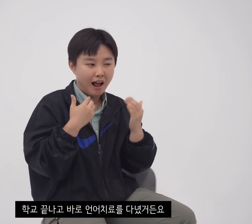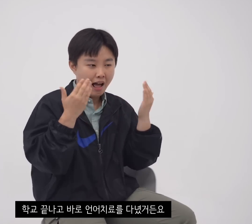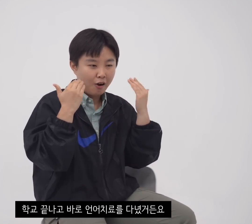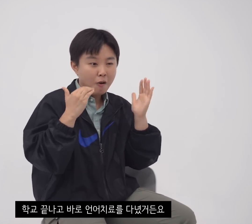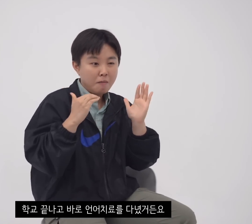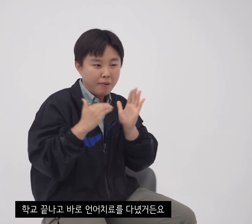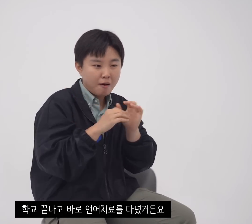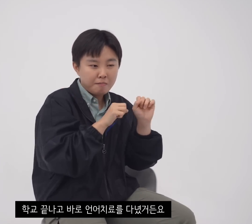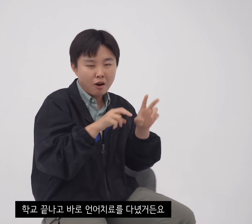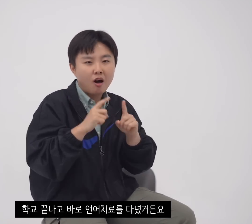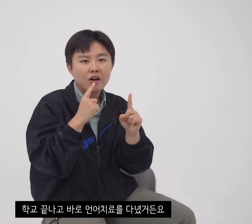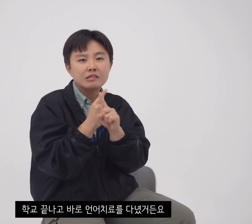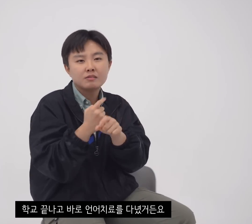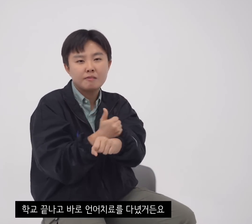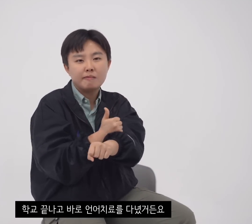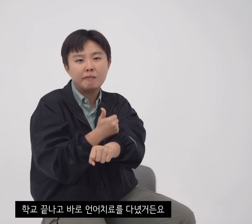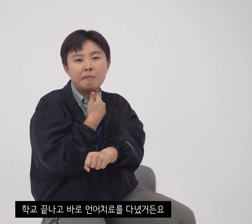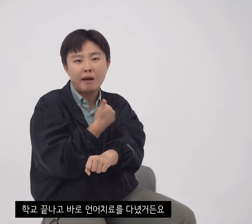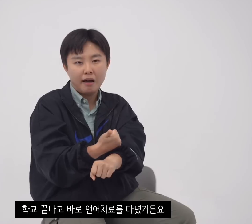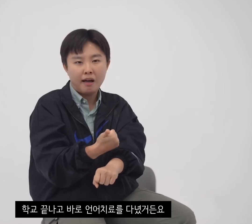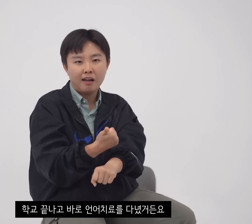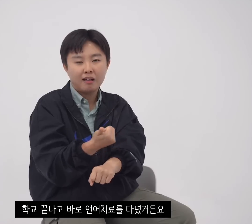I went to speech therapy right after school.